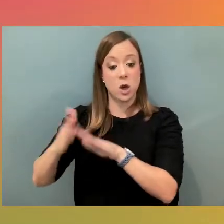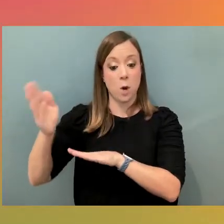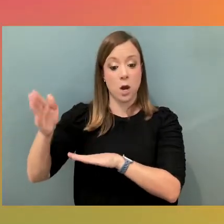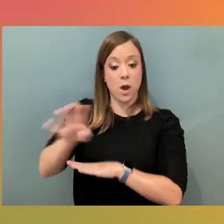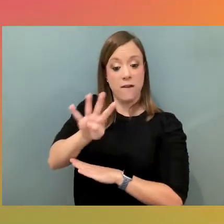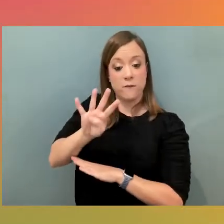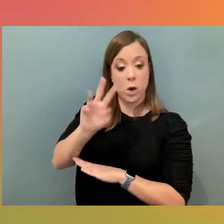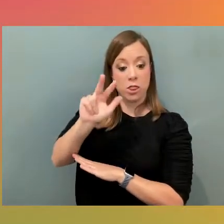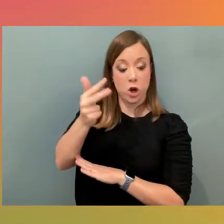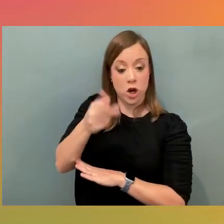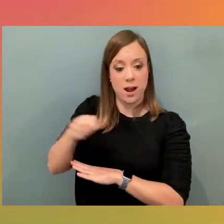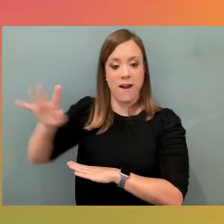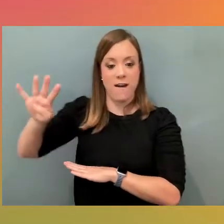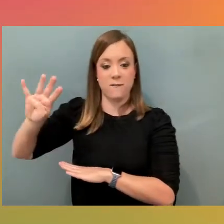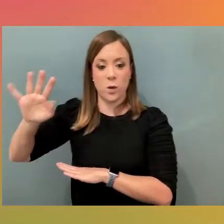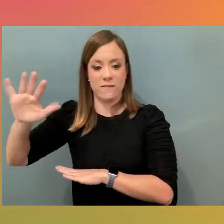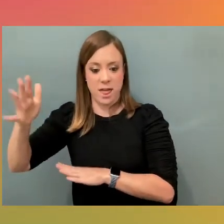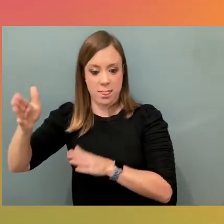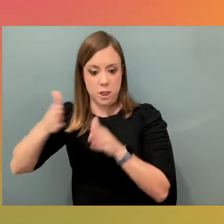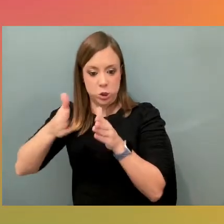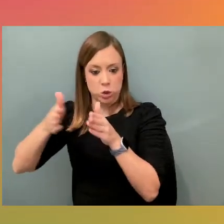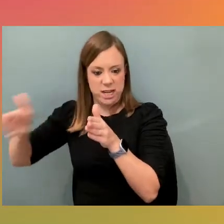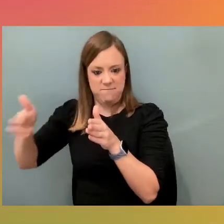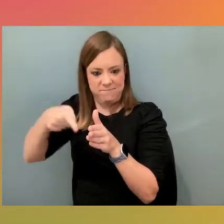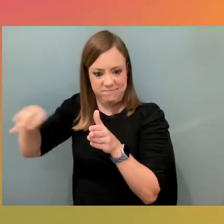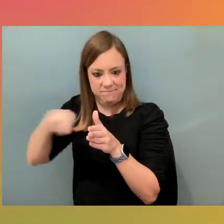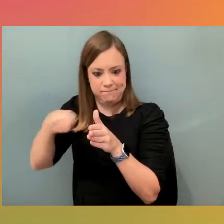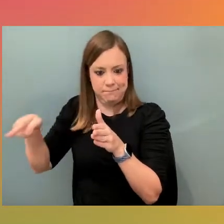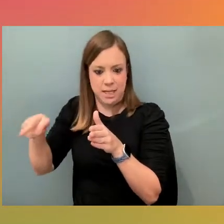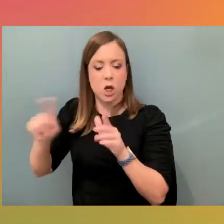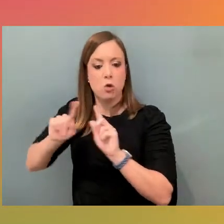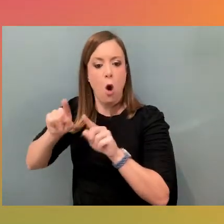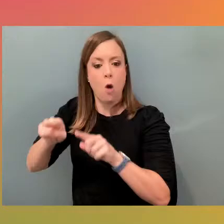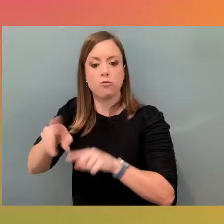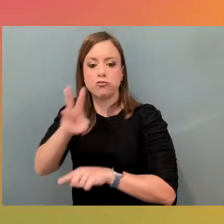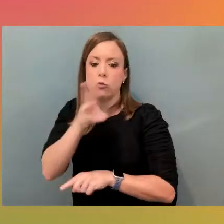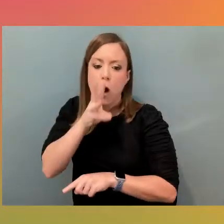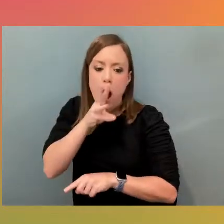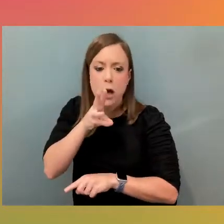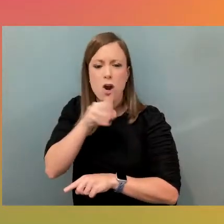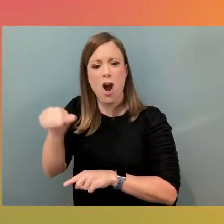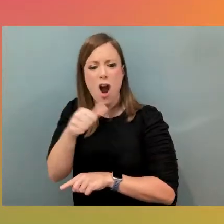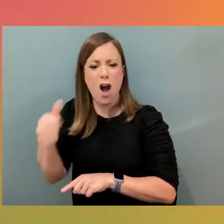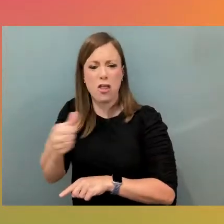AFTER CLASS FOR A SHOWCASE OF COLD BEVERAGES TO COOL YOU OFF. AND OTHER SPECIAL OFFERS FROM